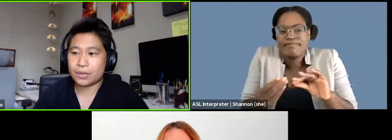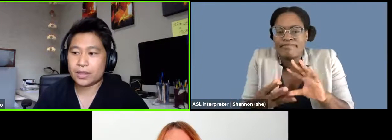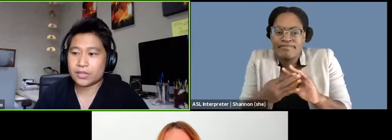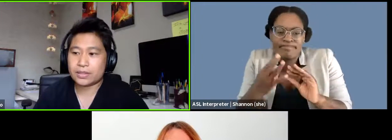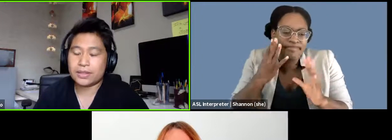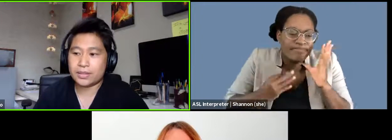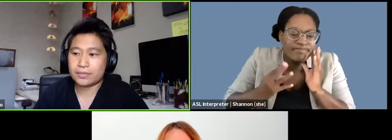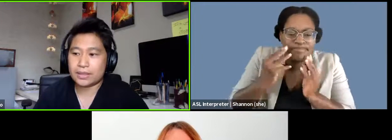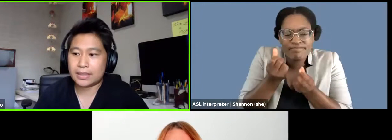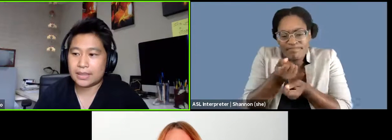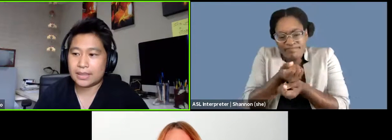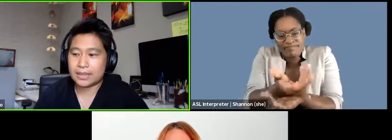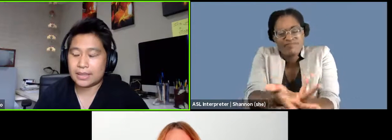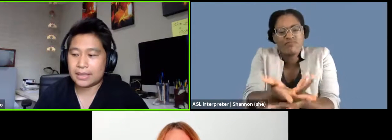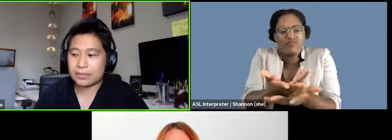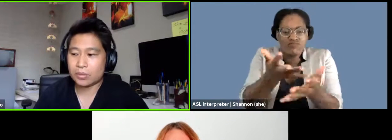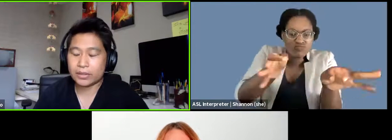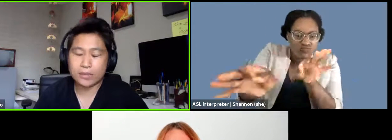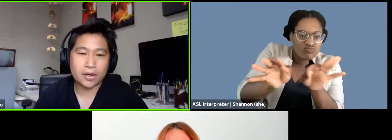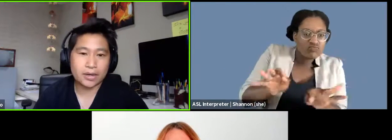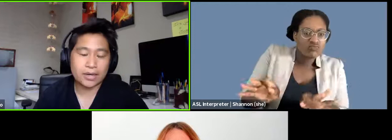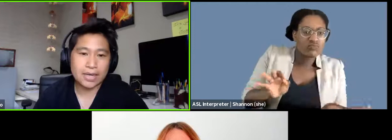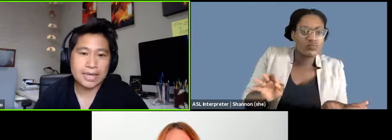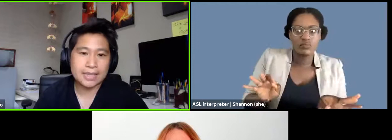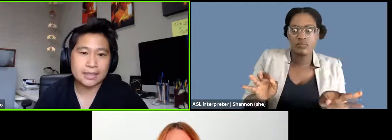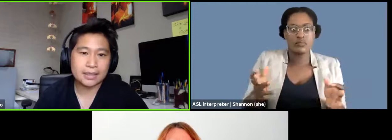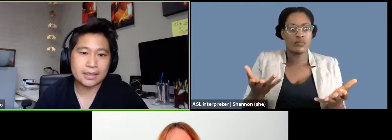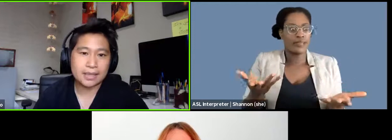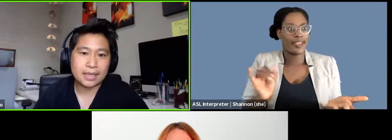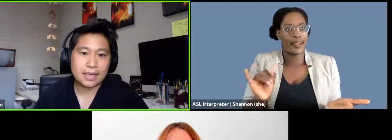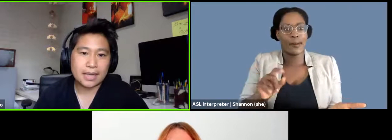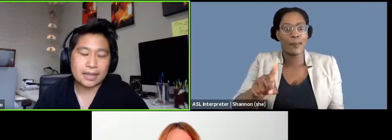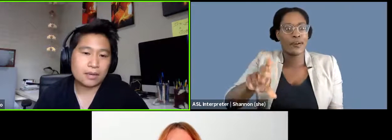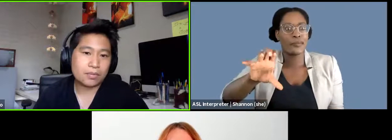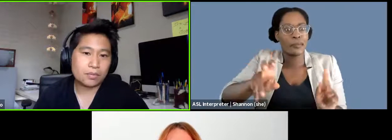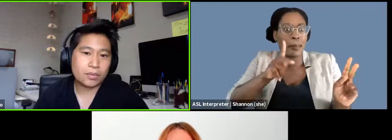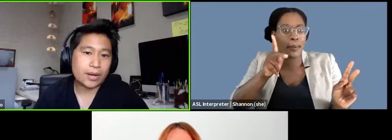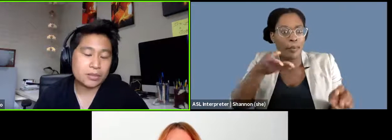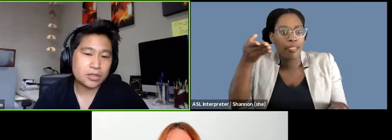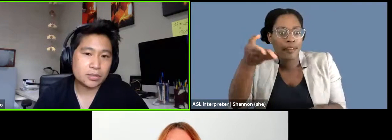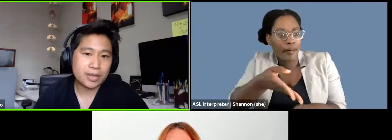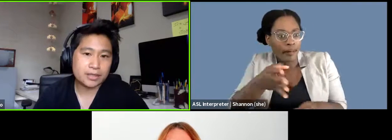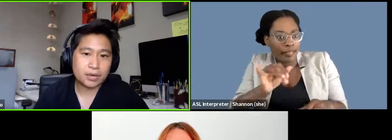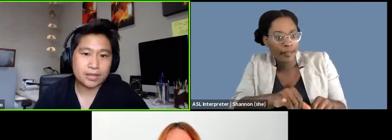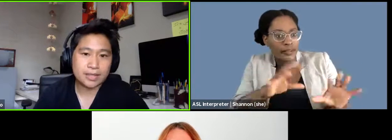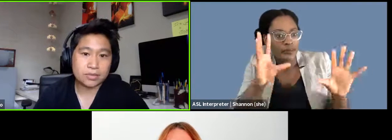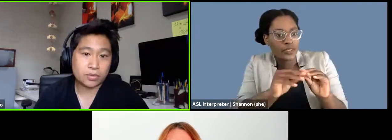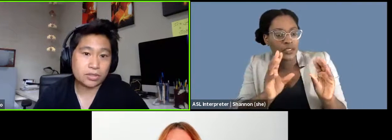Really just pulling from the heart. I think we were able to humanize the process which